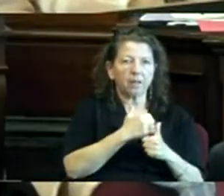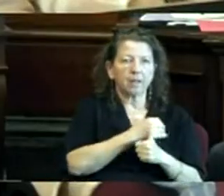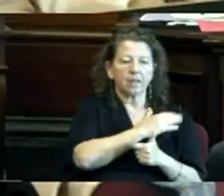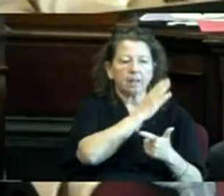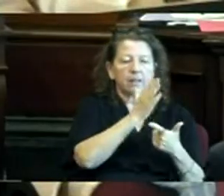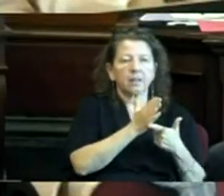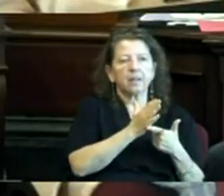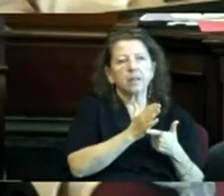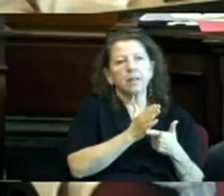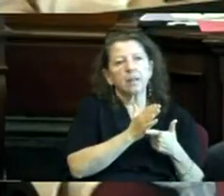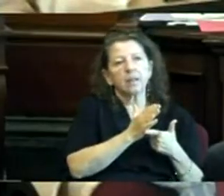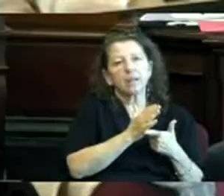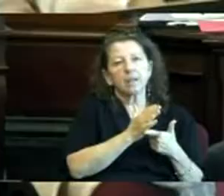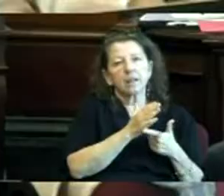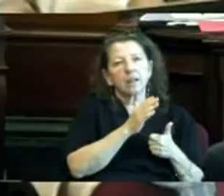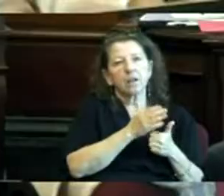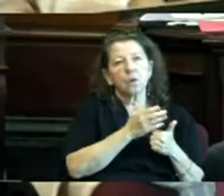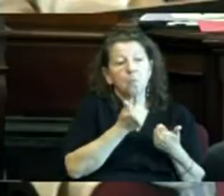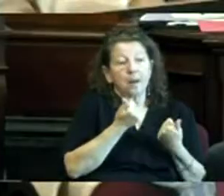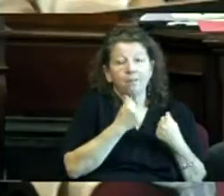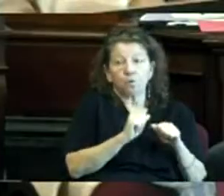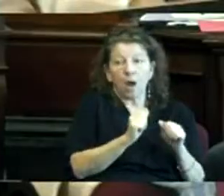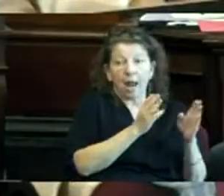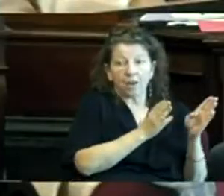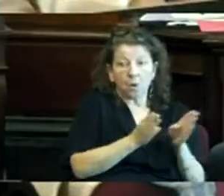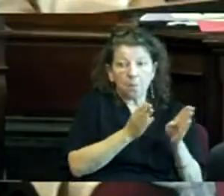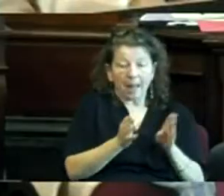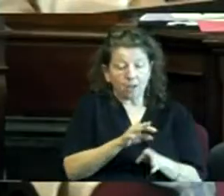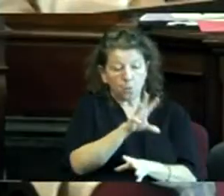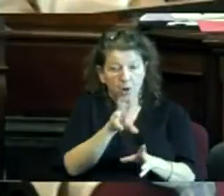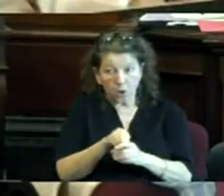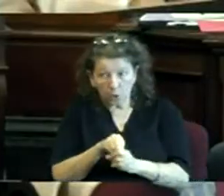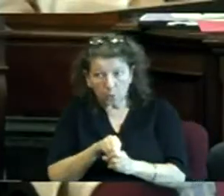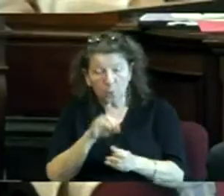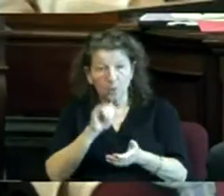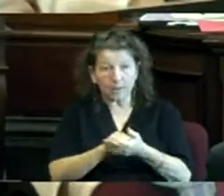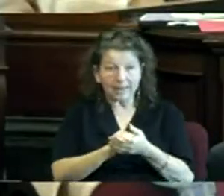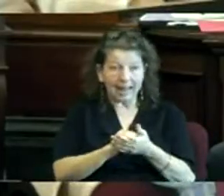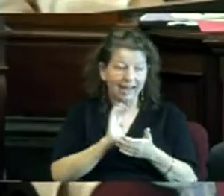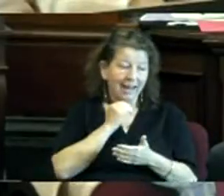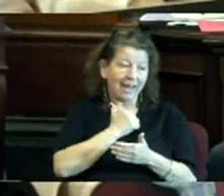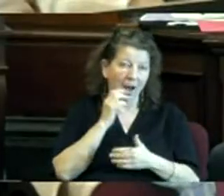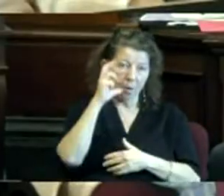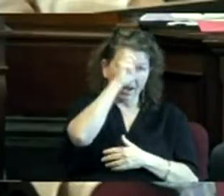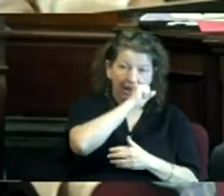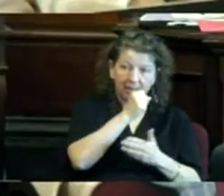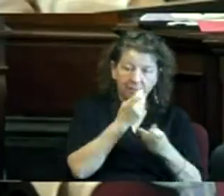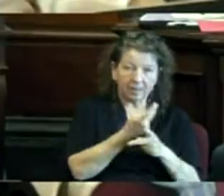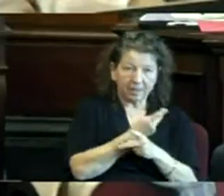problem for several years now, and that has been particularly difficult in the construction